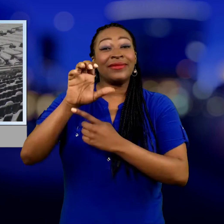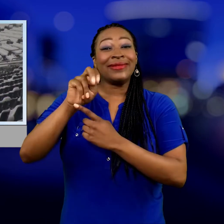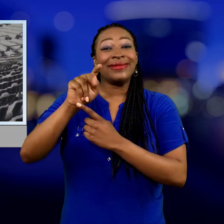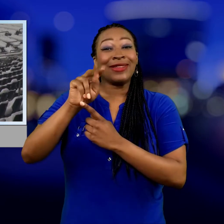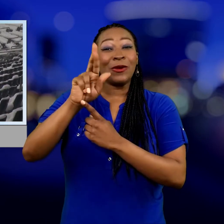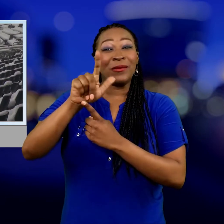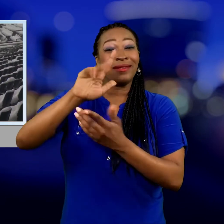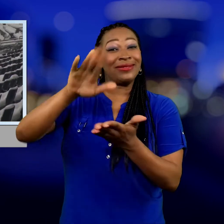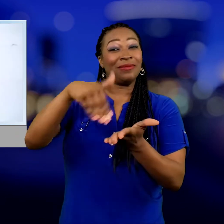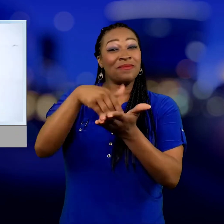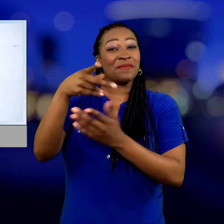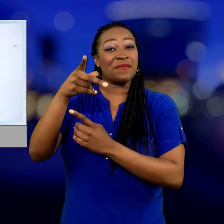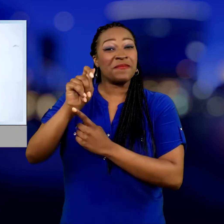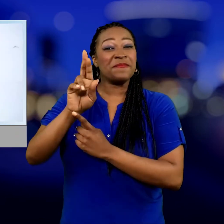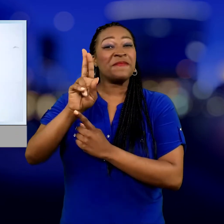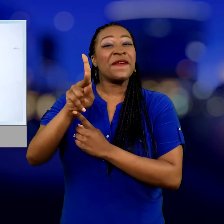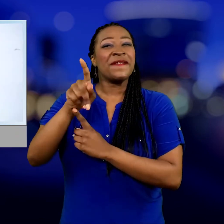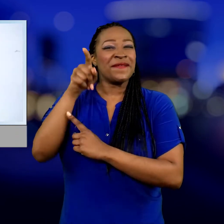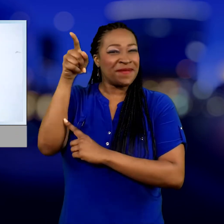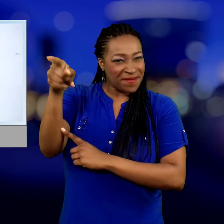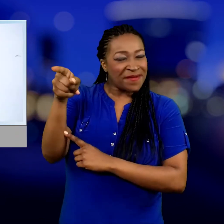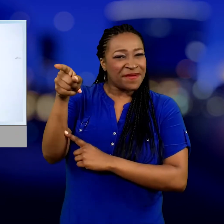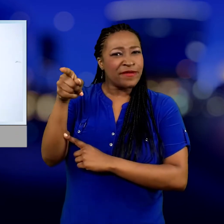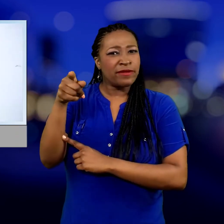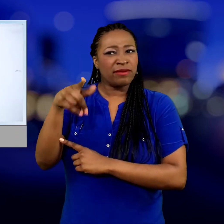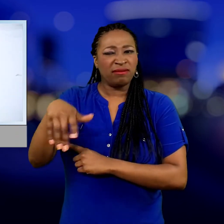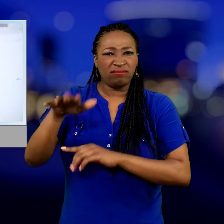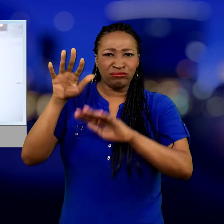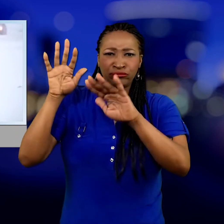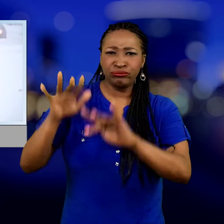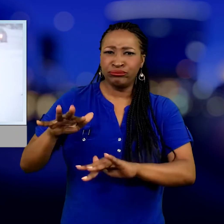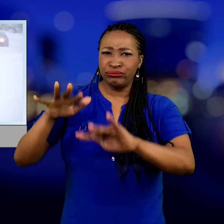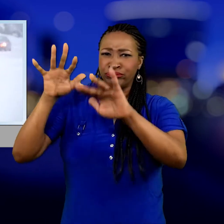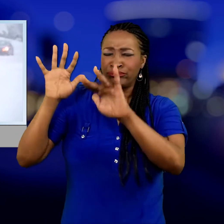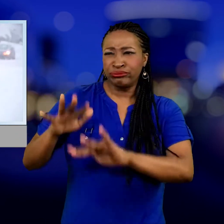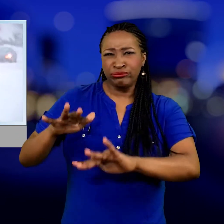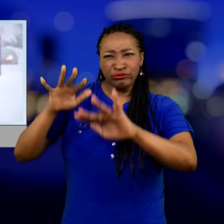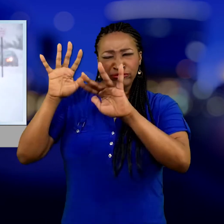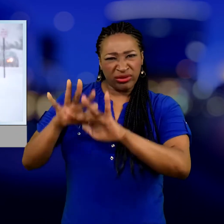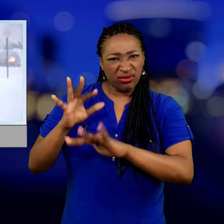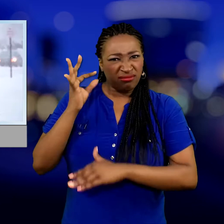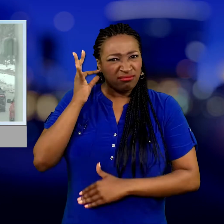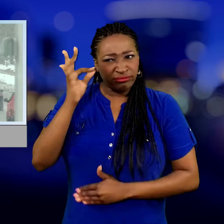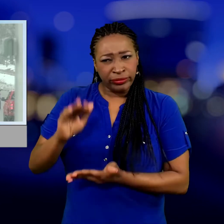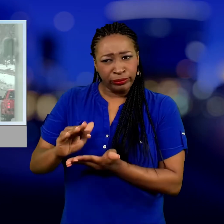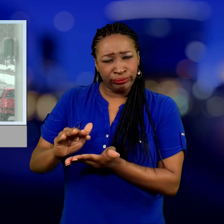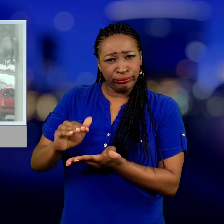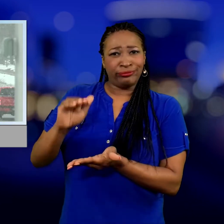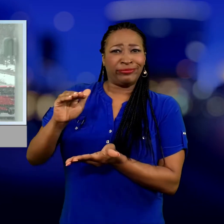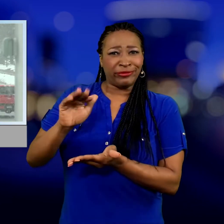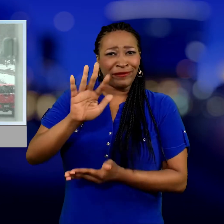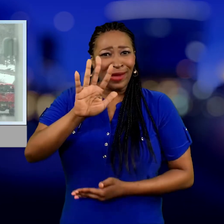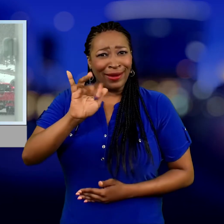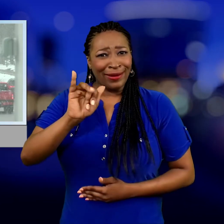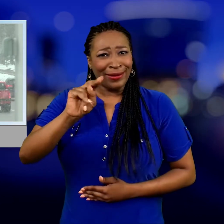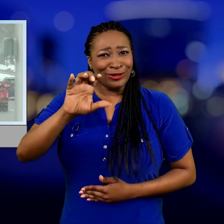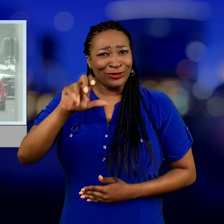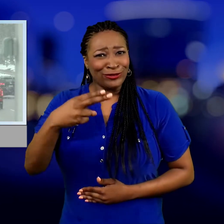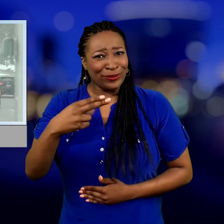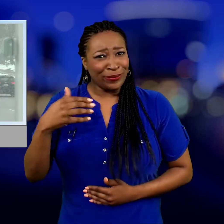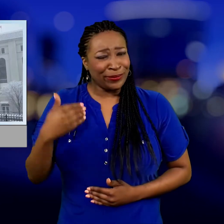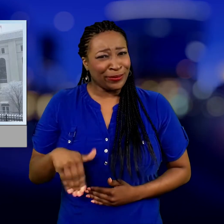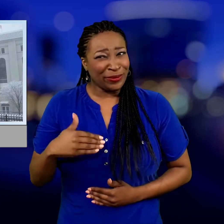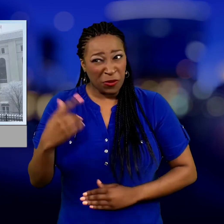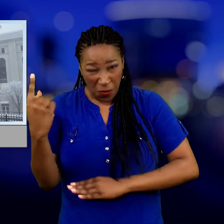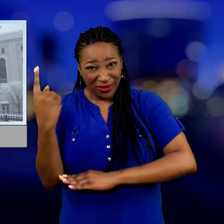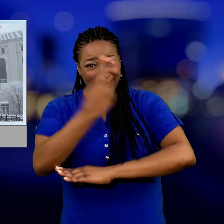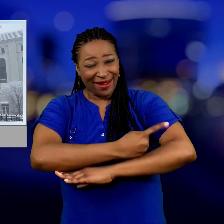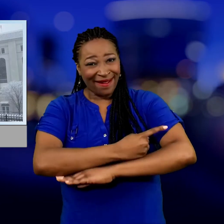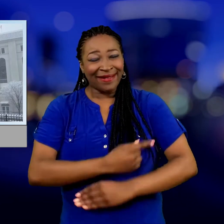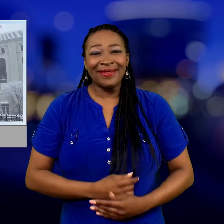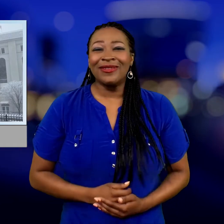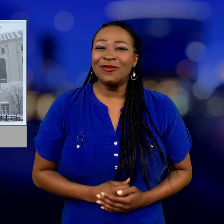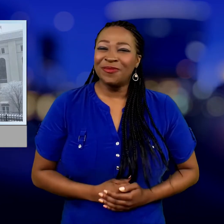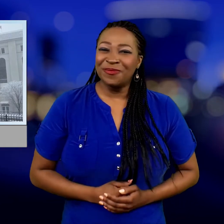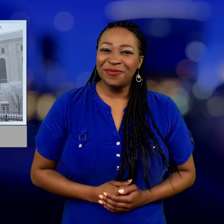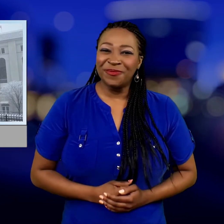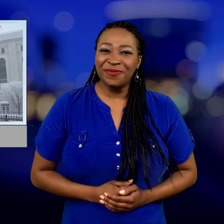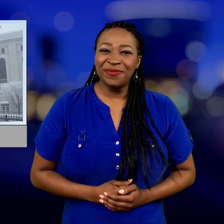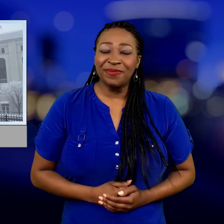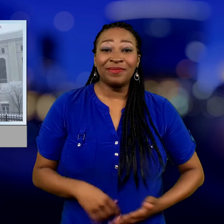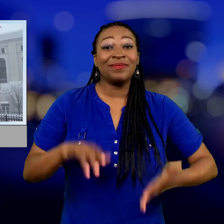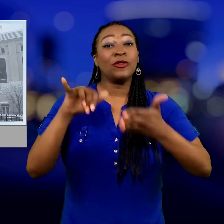Nearly 5 inches fell in Central Park in one day.